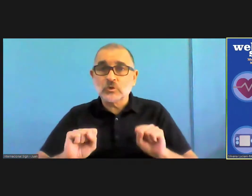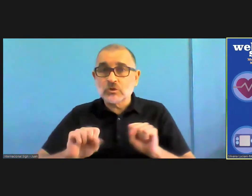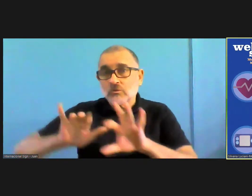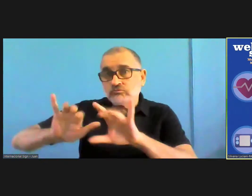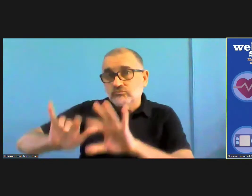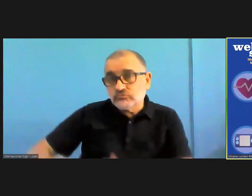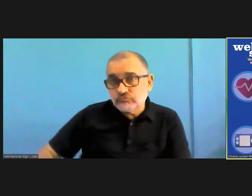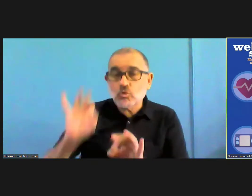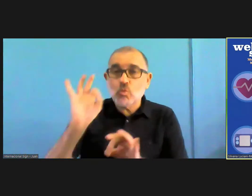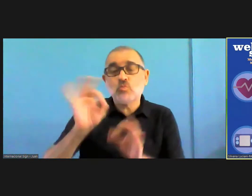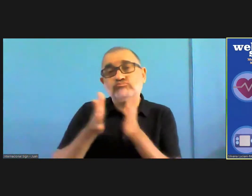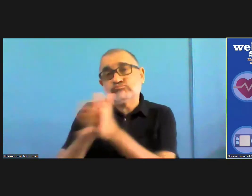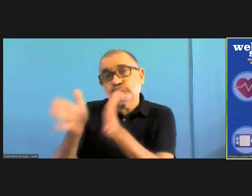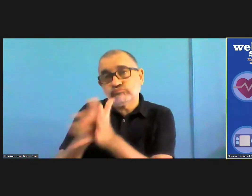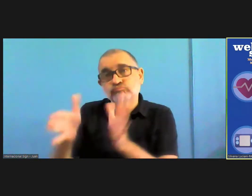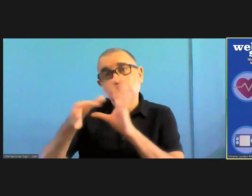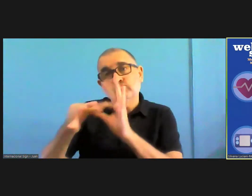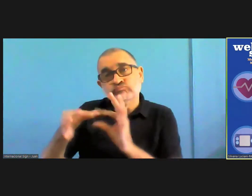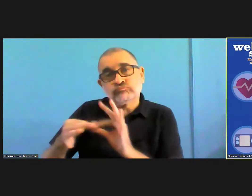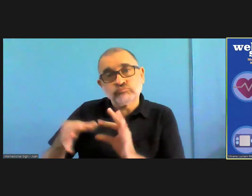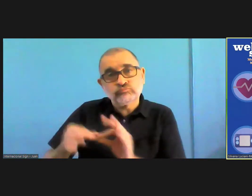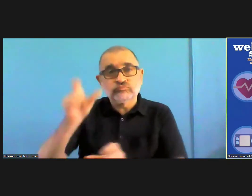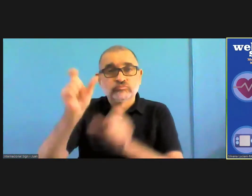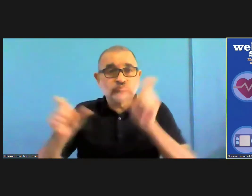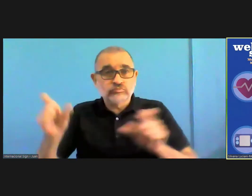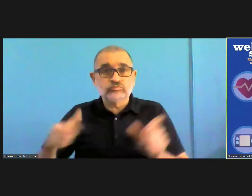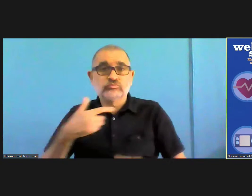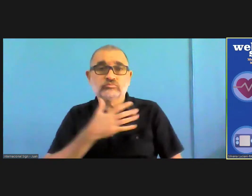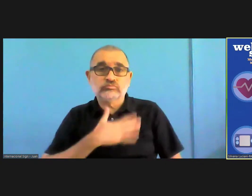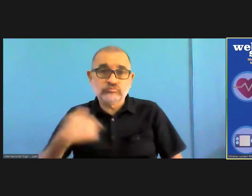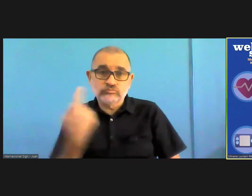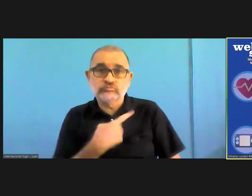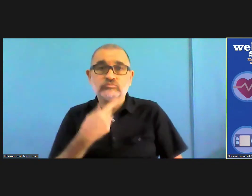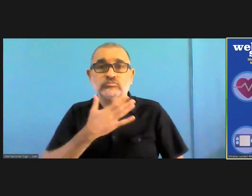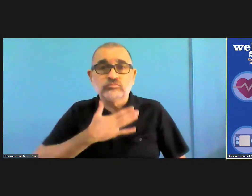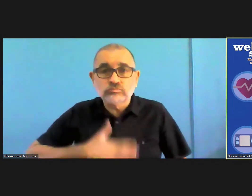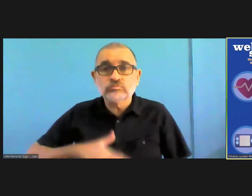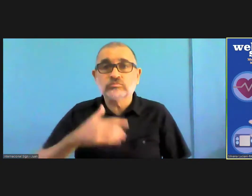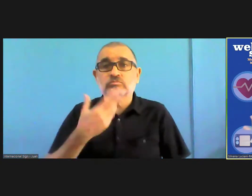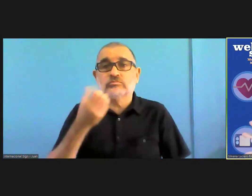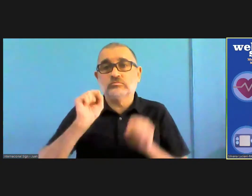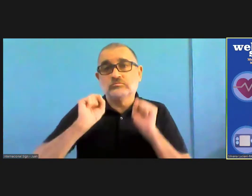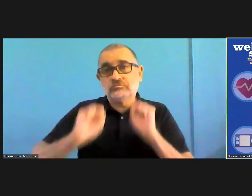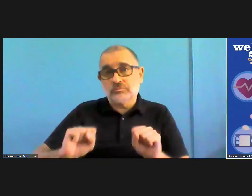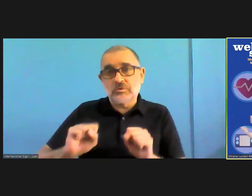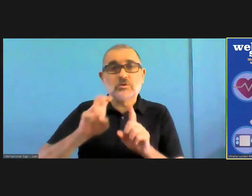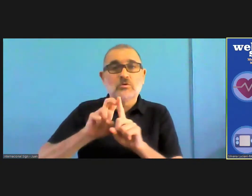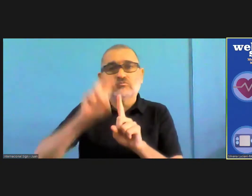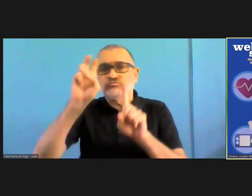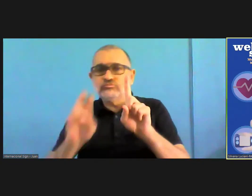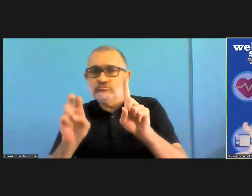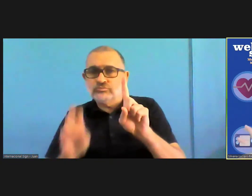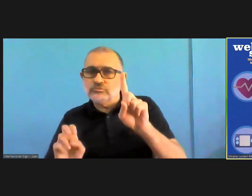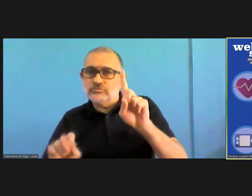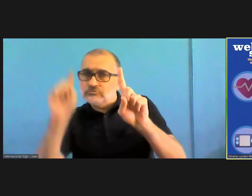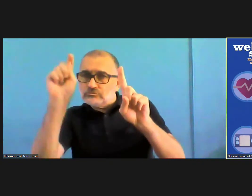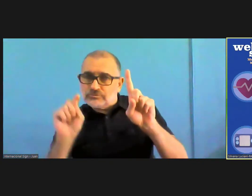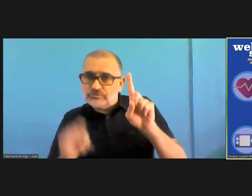from Karen Kinder, is around investments in health. We've heard that in perhaps each of the presentations, and we know that